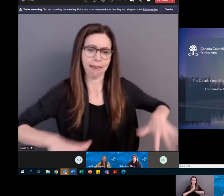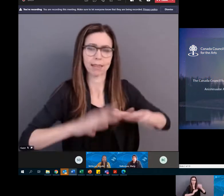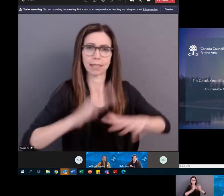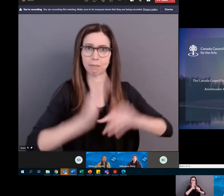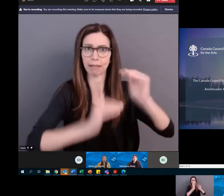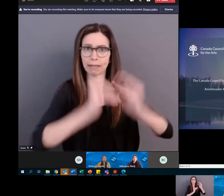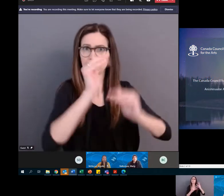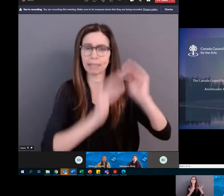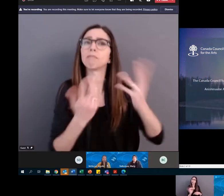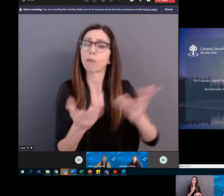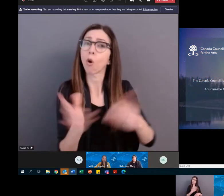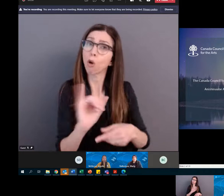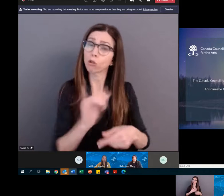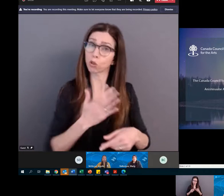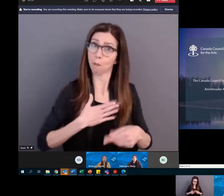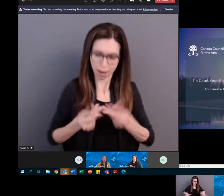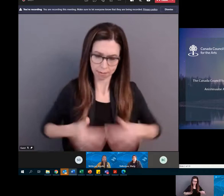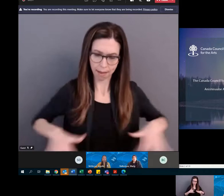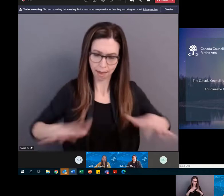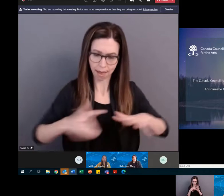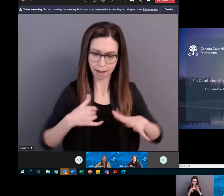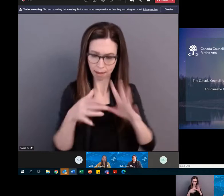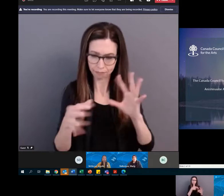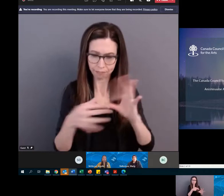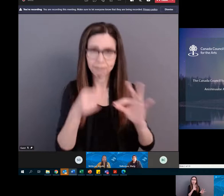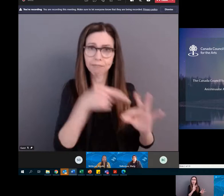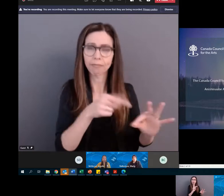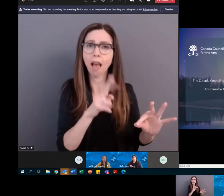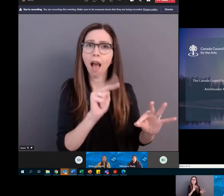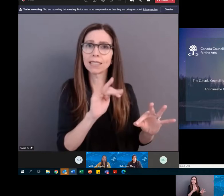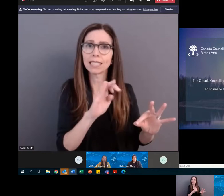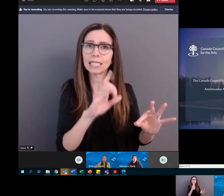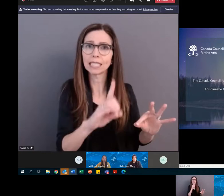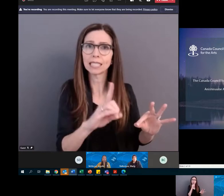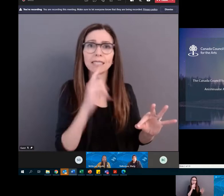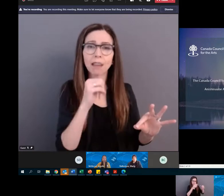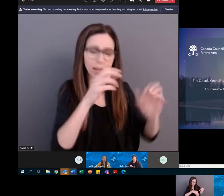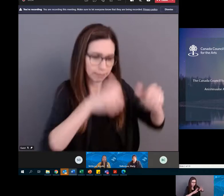today is the unceded, unsurrendered territory of the